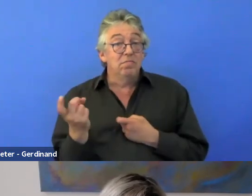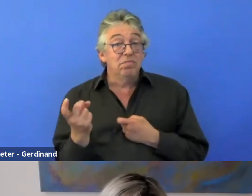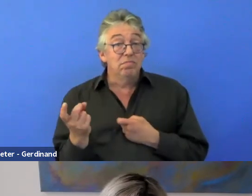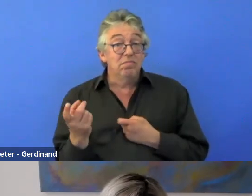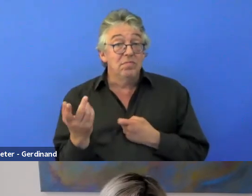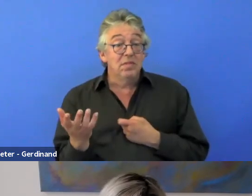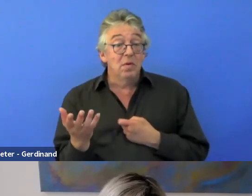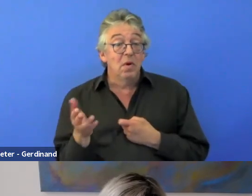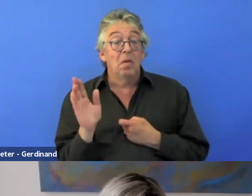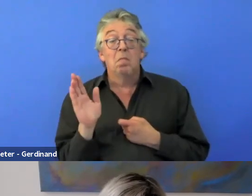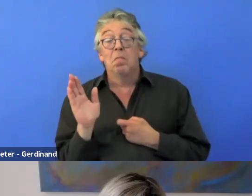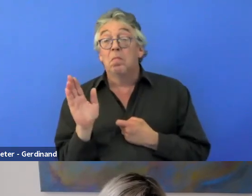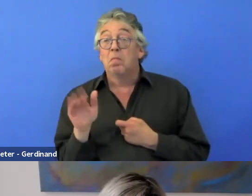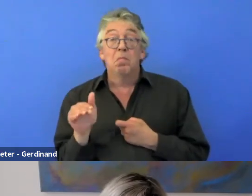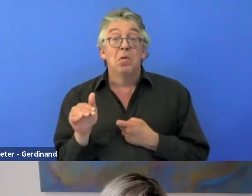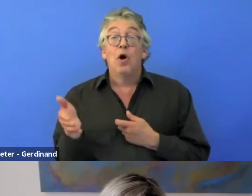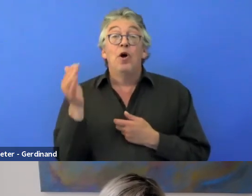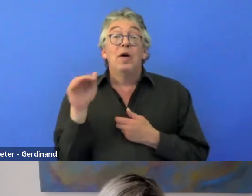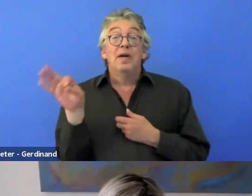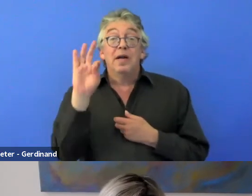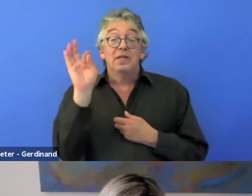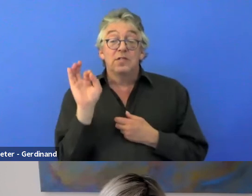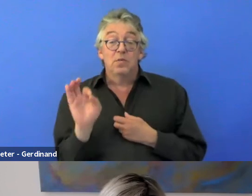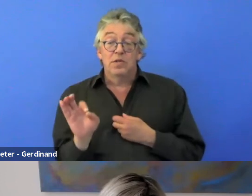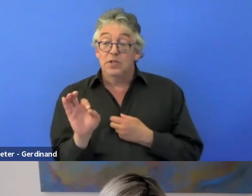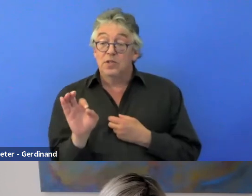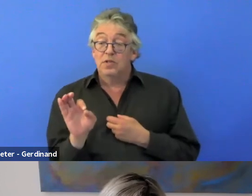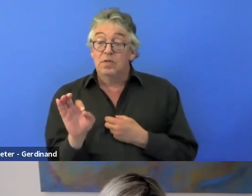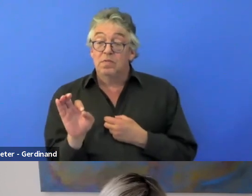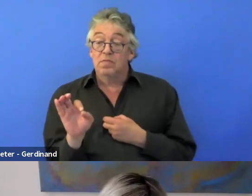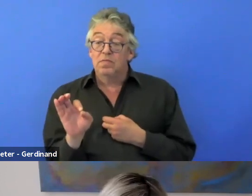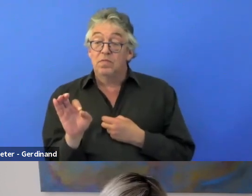The next question is addressed to everybody.